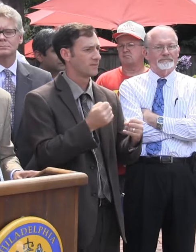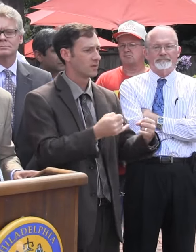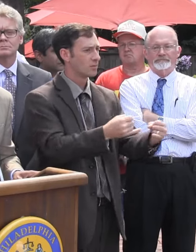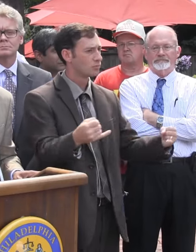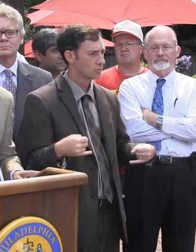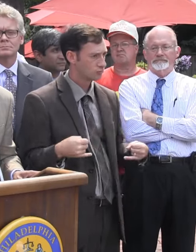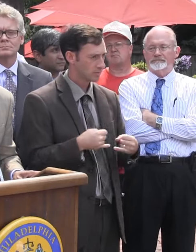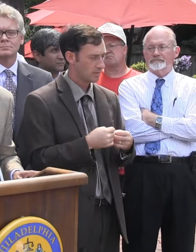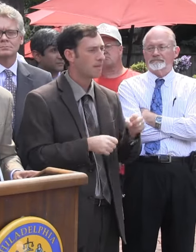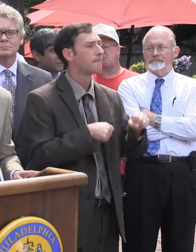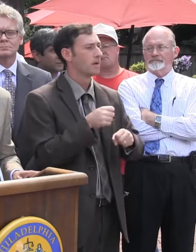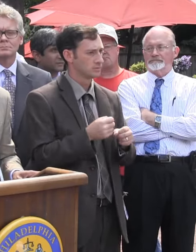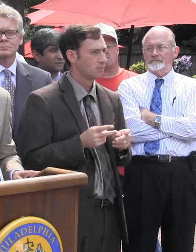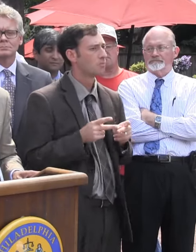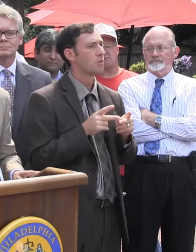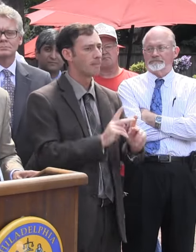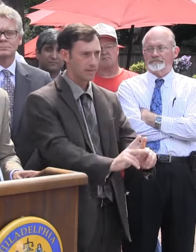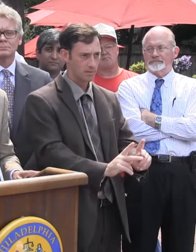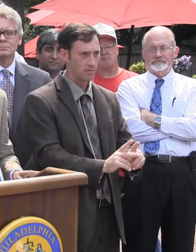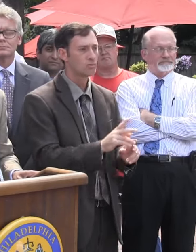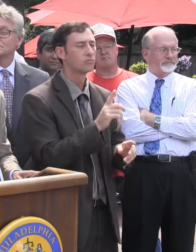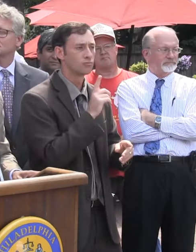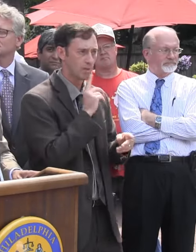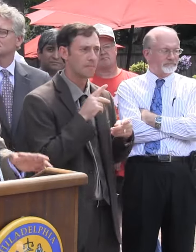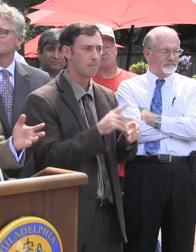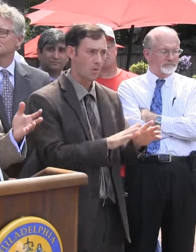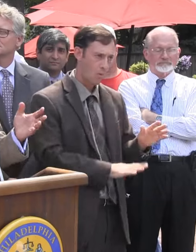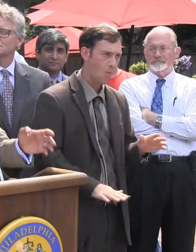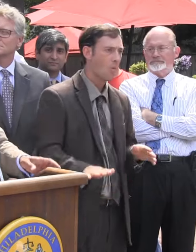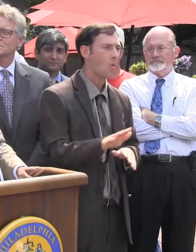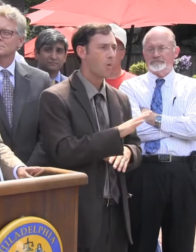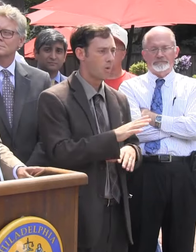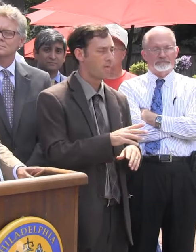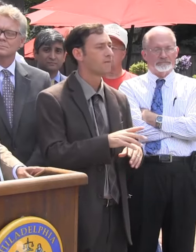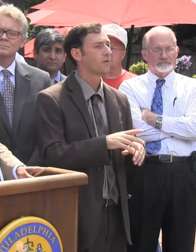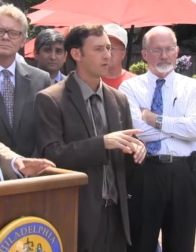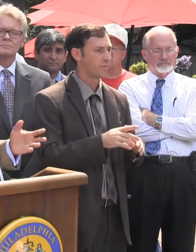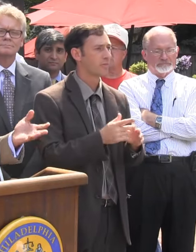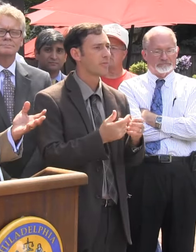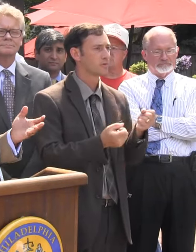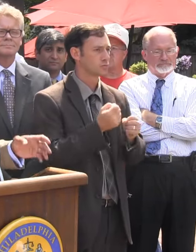are allowed. They're obviously allowed all over the traffic box and again, as the same